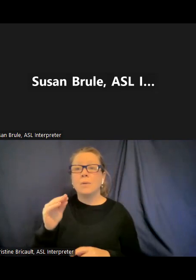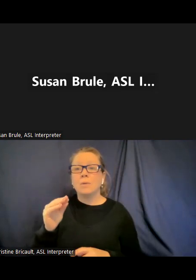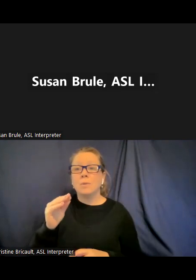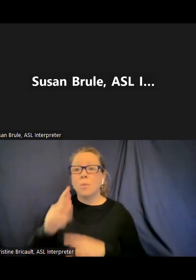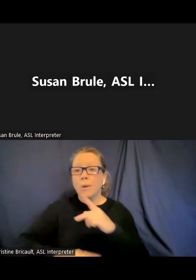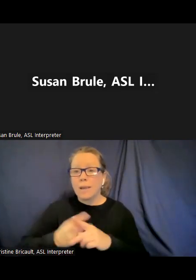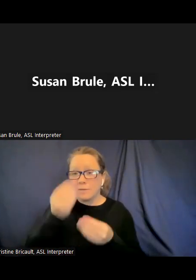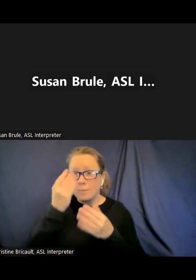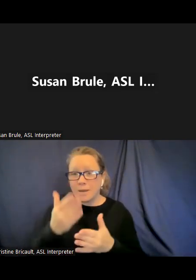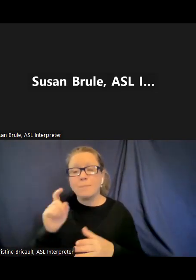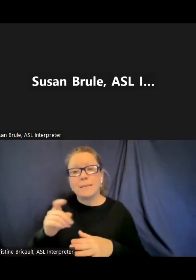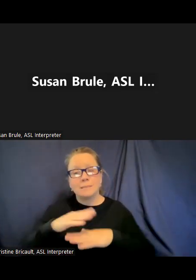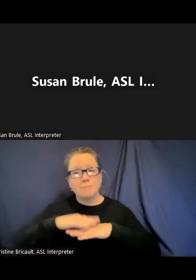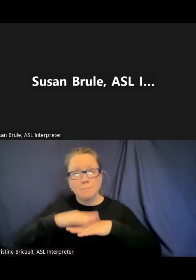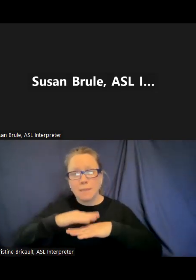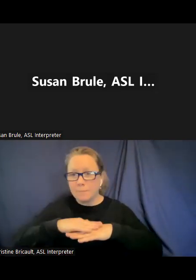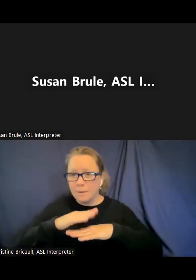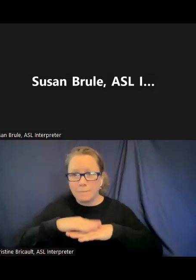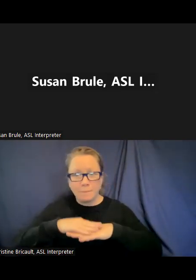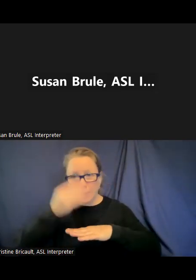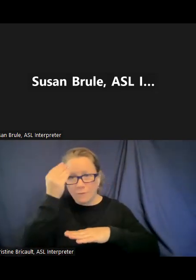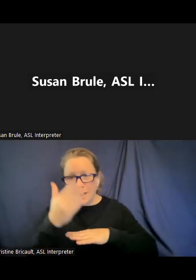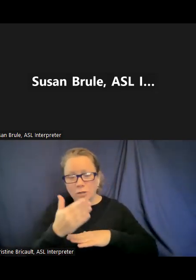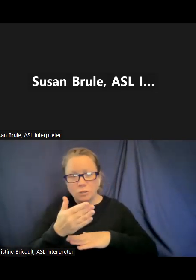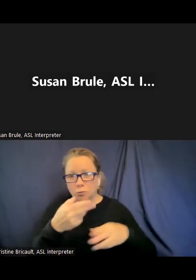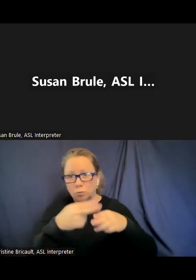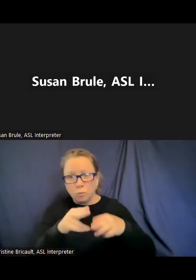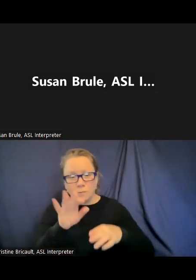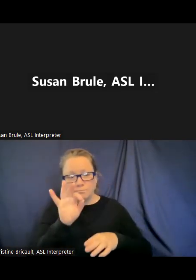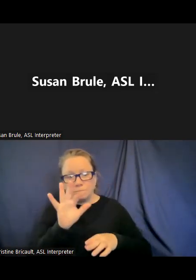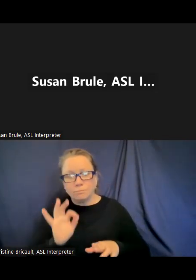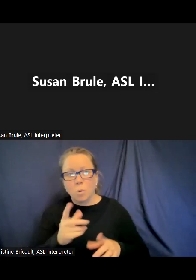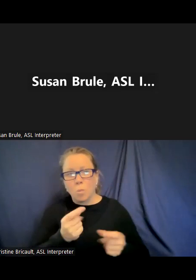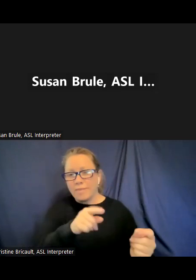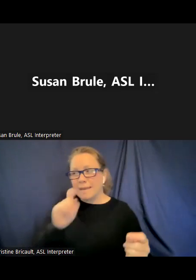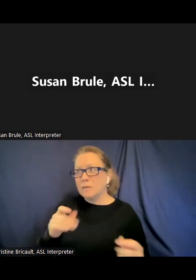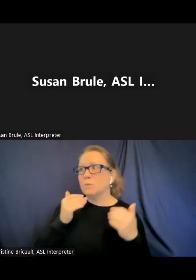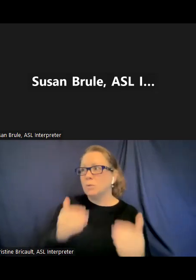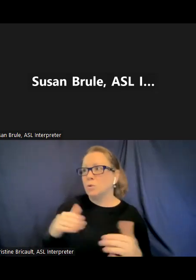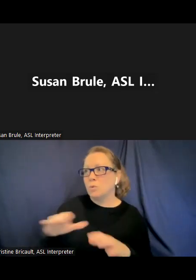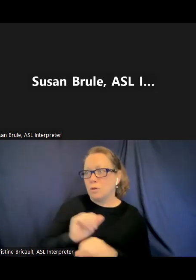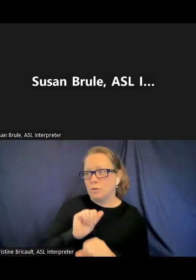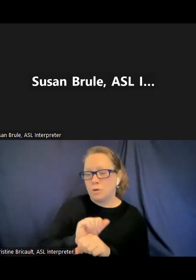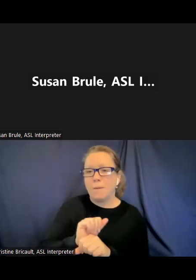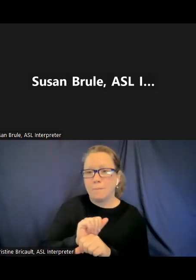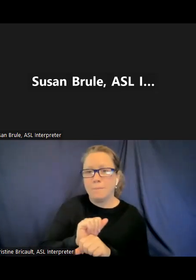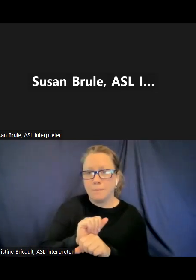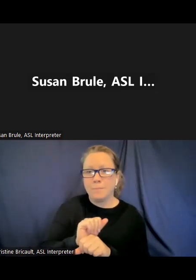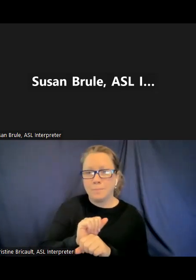the minimum amount of information that someone would need in order to accomplish the task that